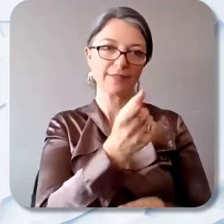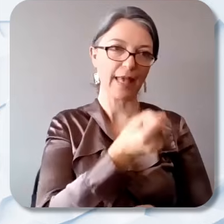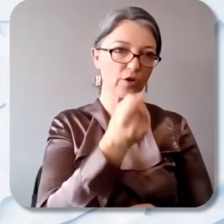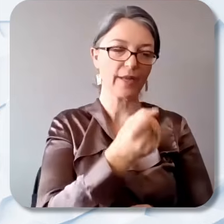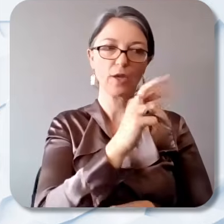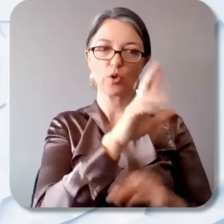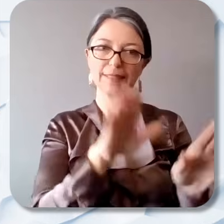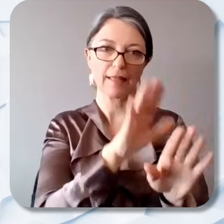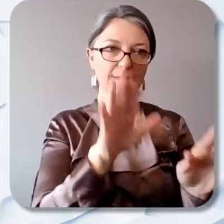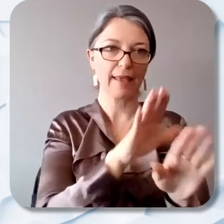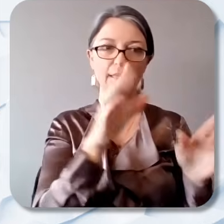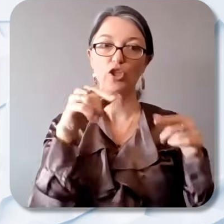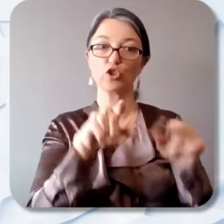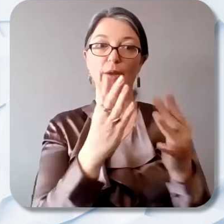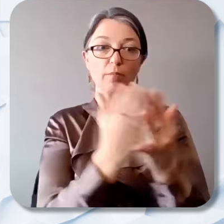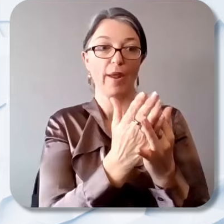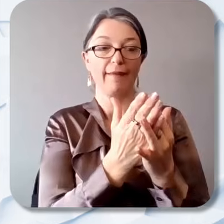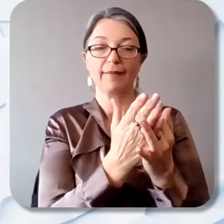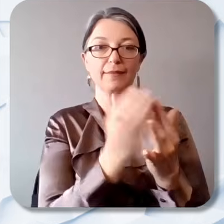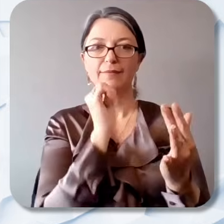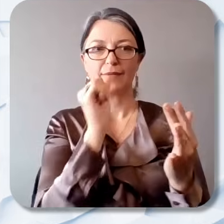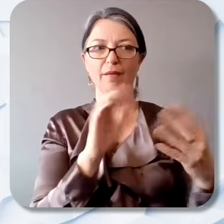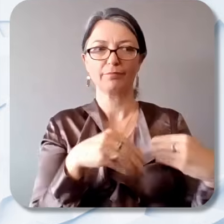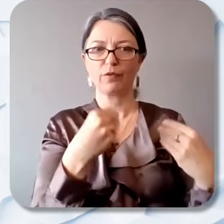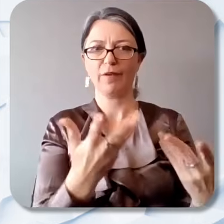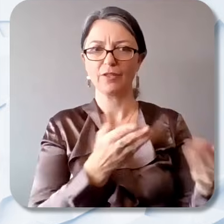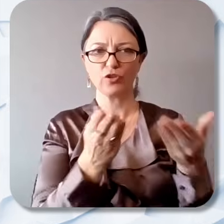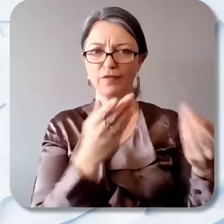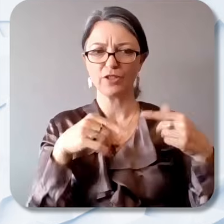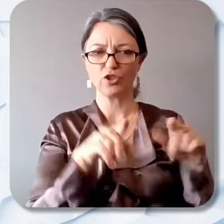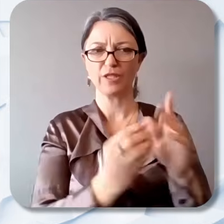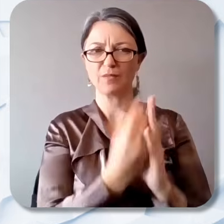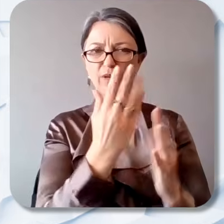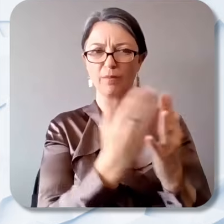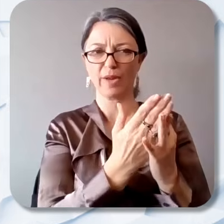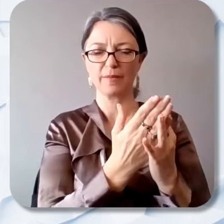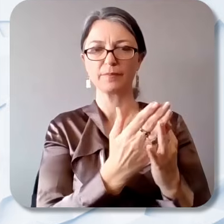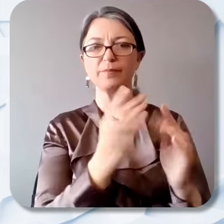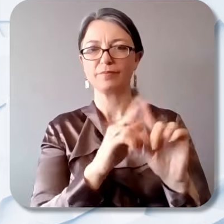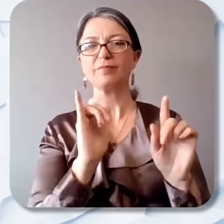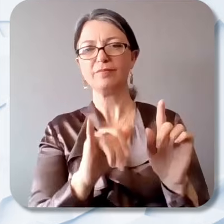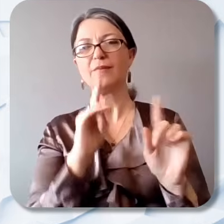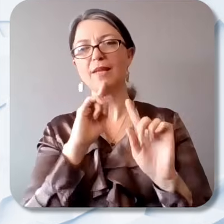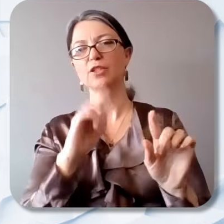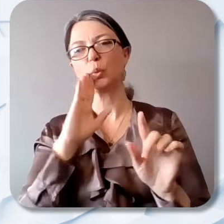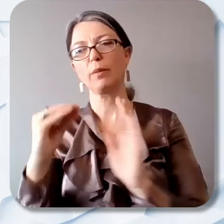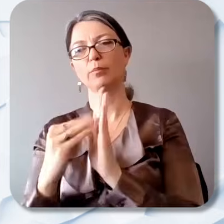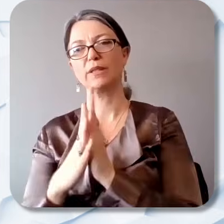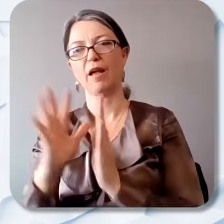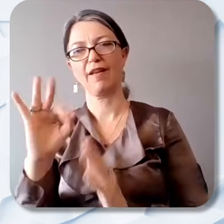so if you have a spring break, we wouldn't say that they would be identified during that period, but that's going to come out in an FAQ.